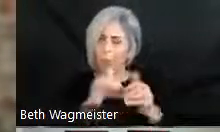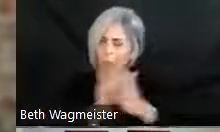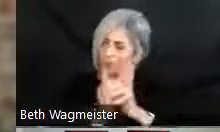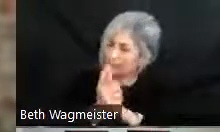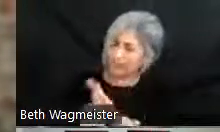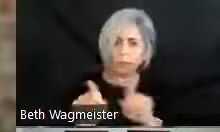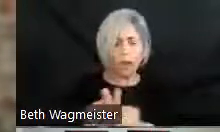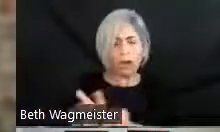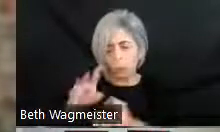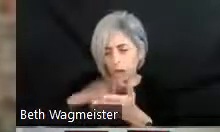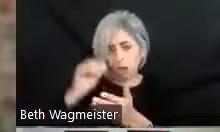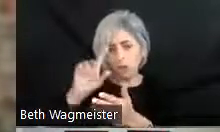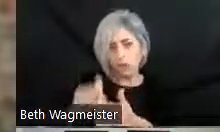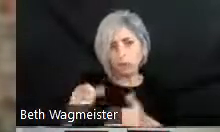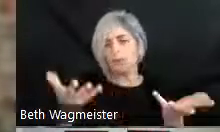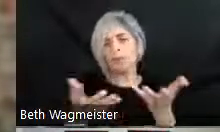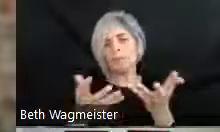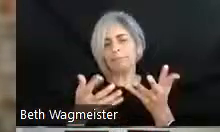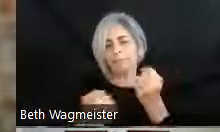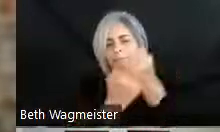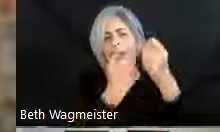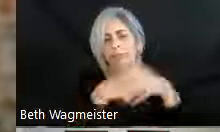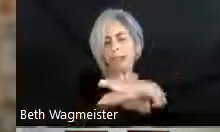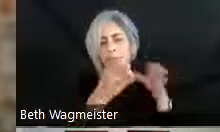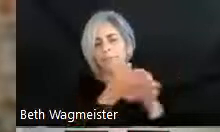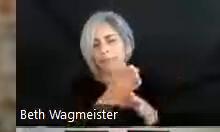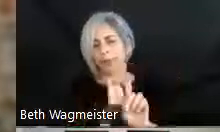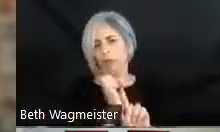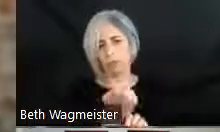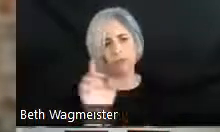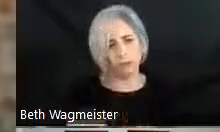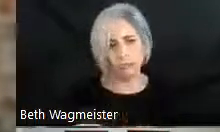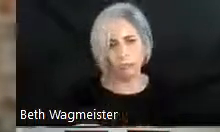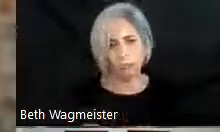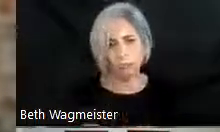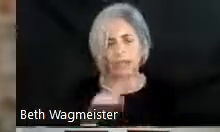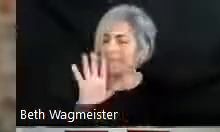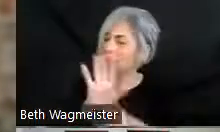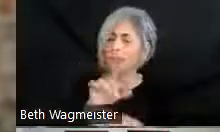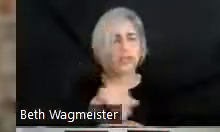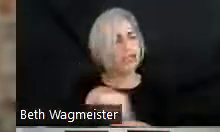we should learn and should be fostering in our professional environment. I guarantee you've done some kind of